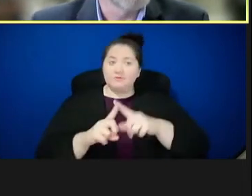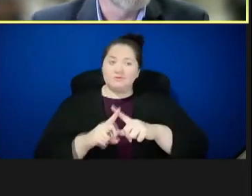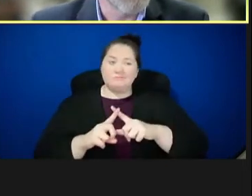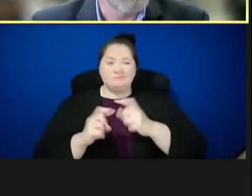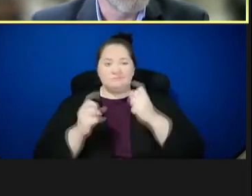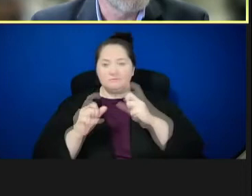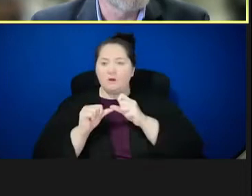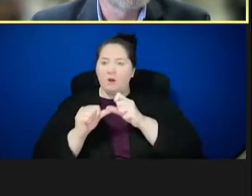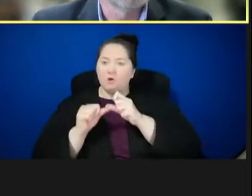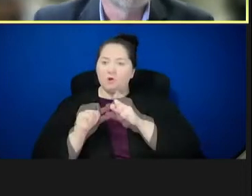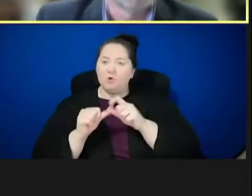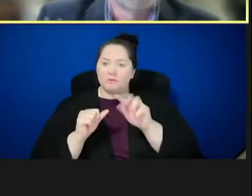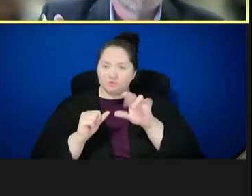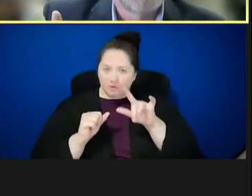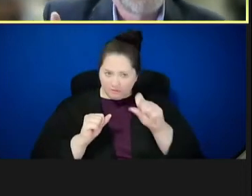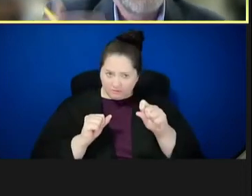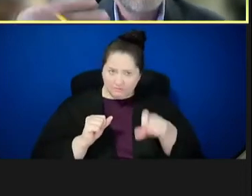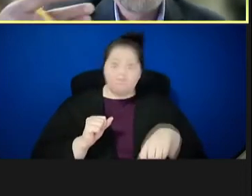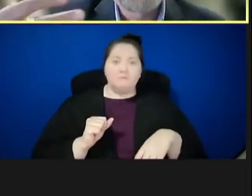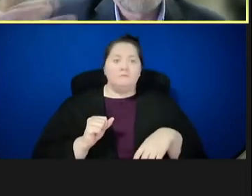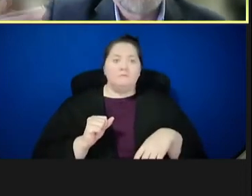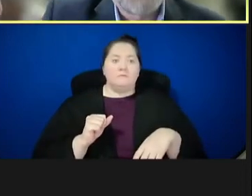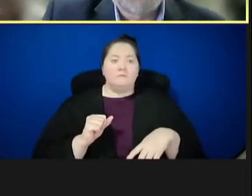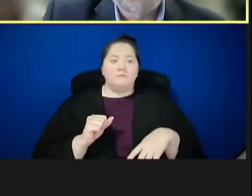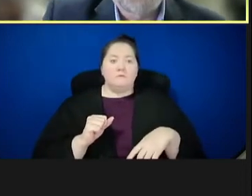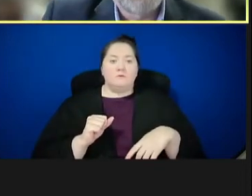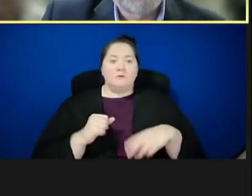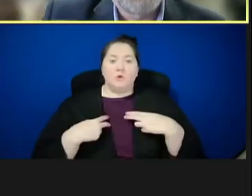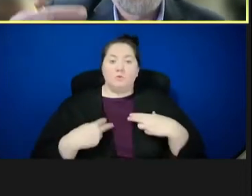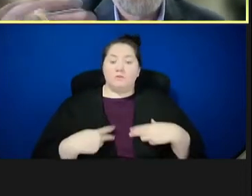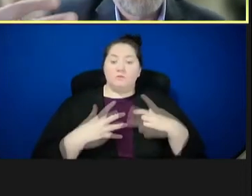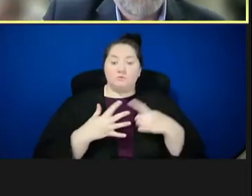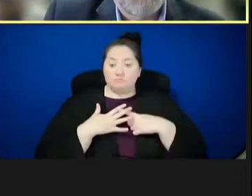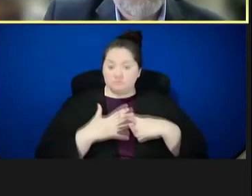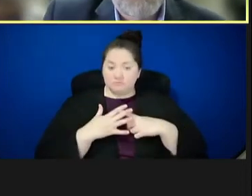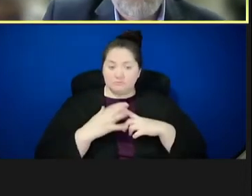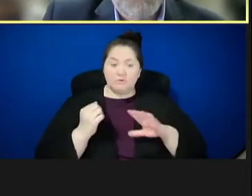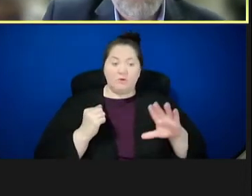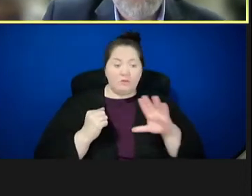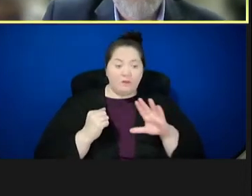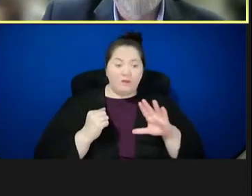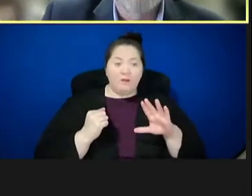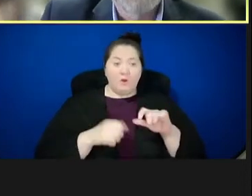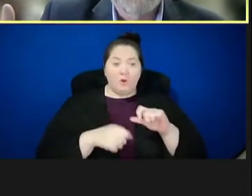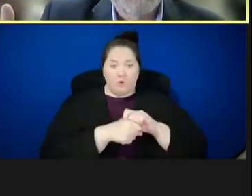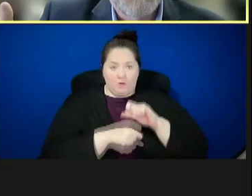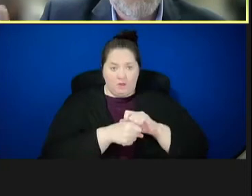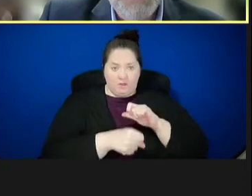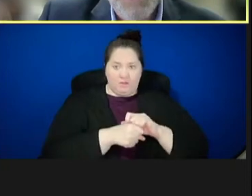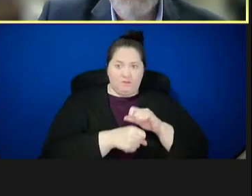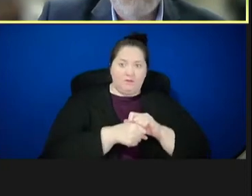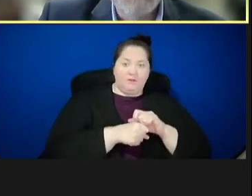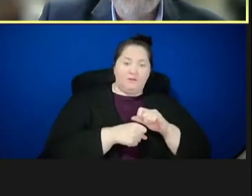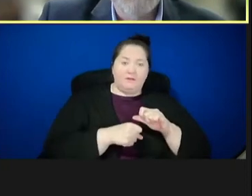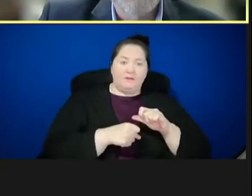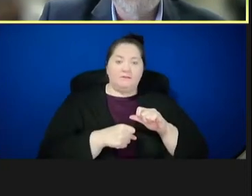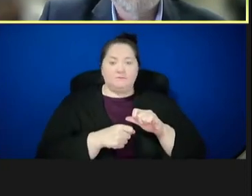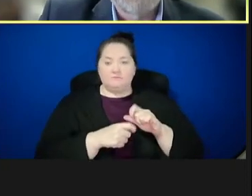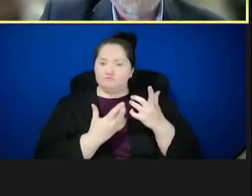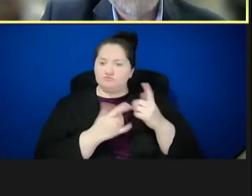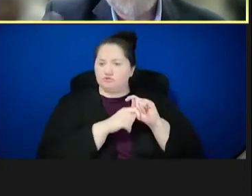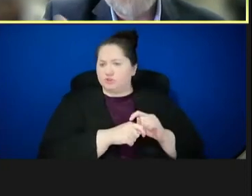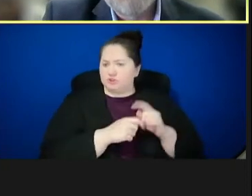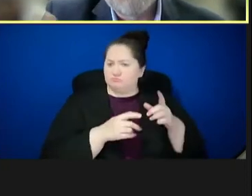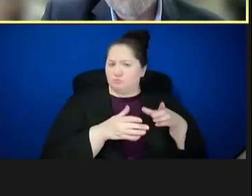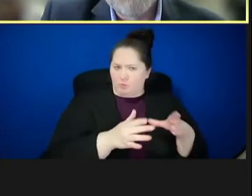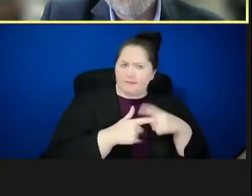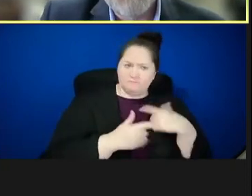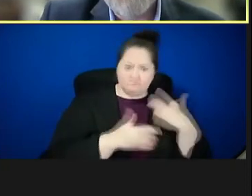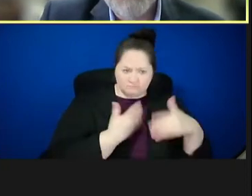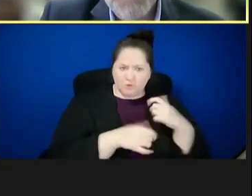trials where humans would execute their work in the traditional means and then review the outputs